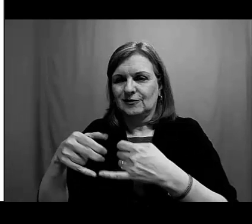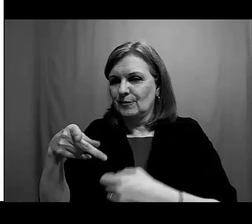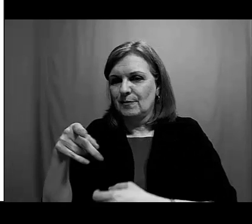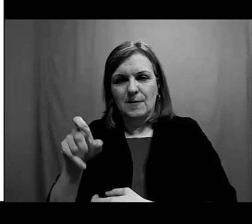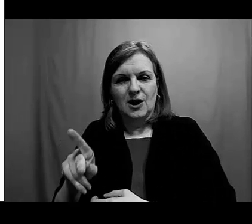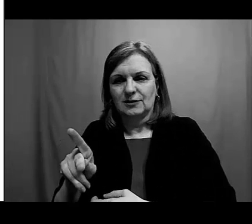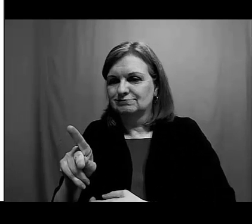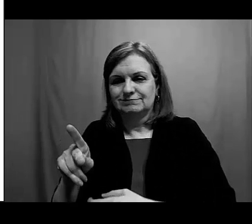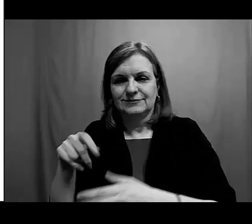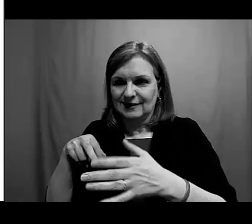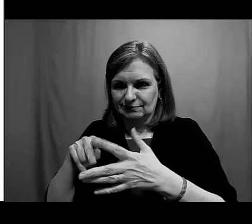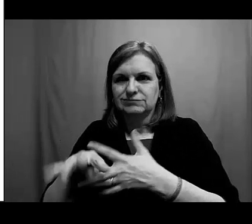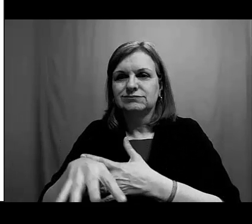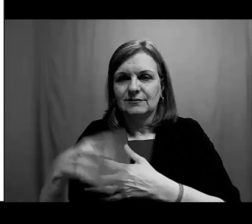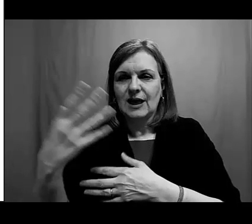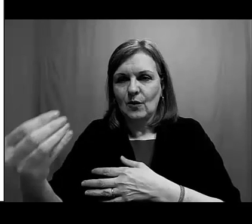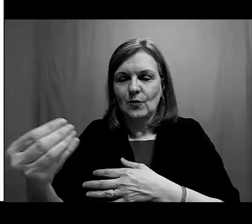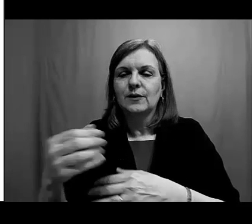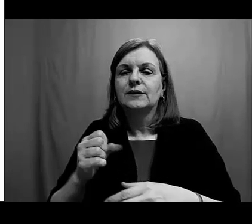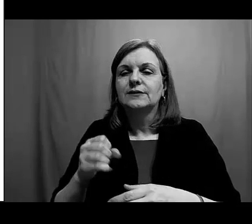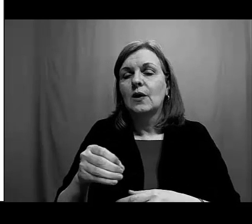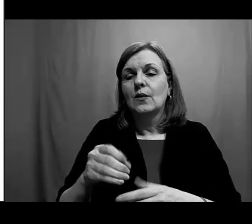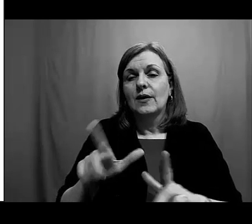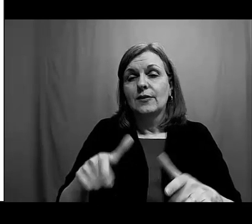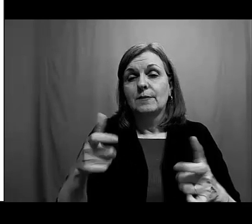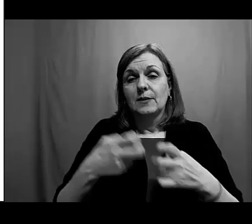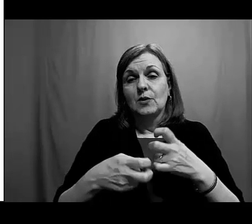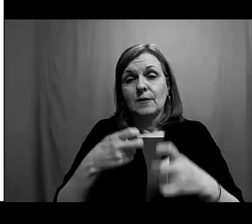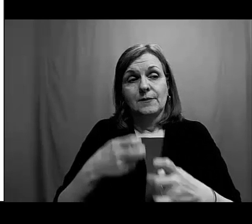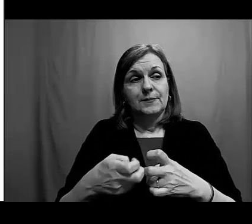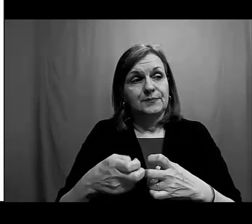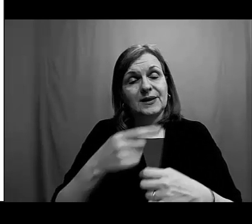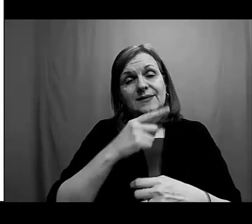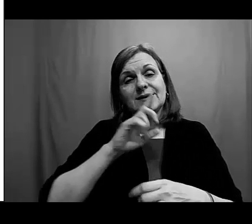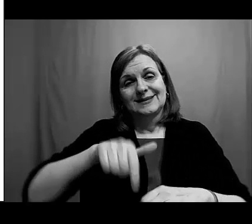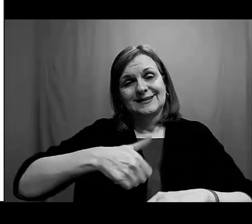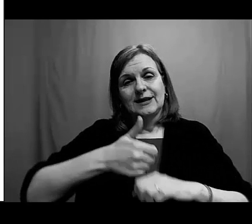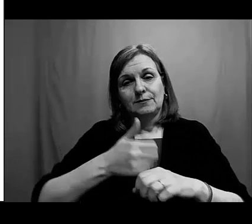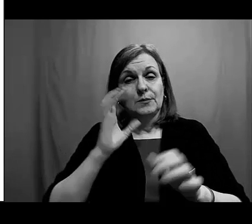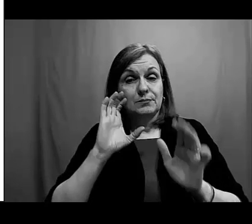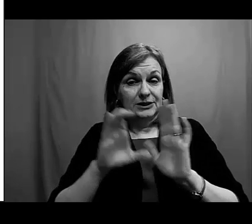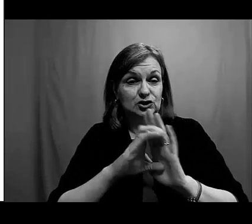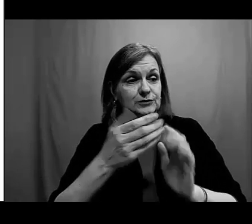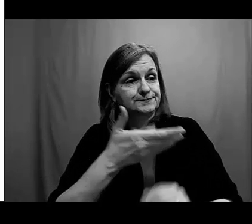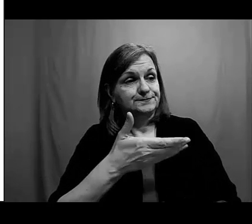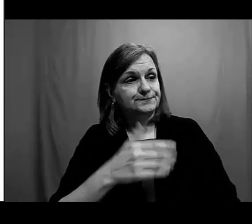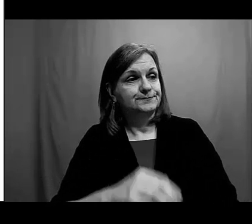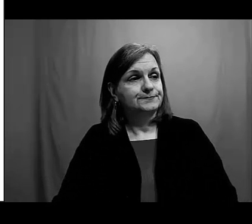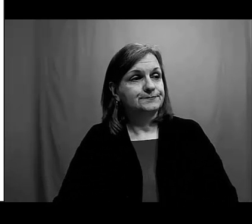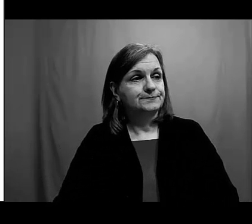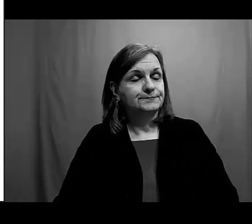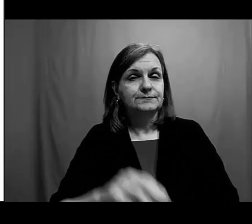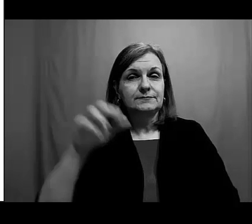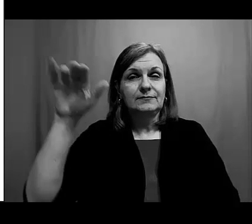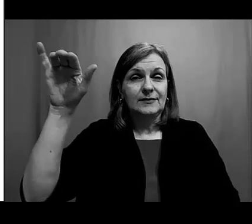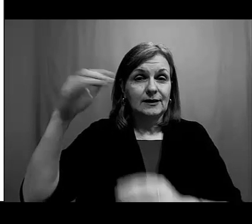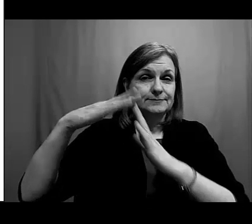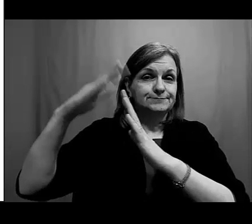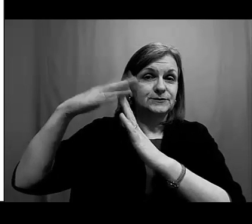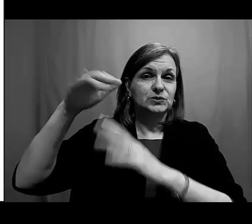The big problem with this -- is this literally is setup now -- here's our Yukon region